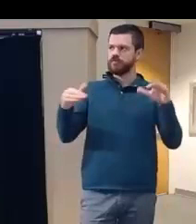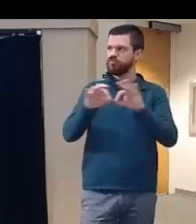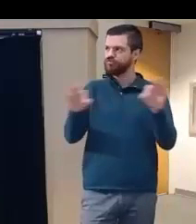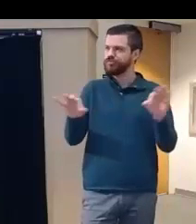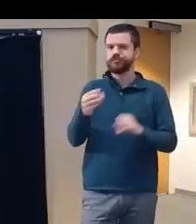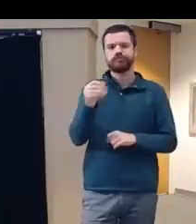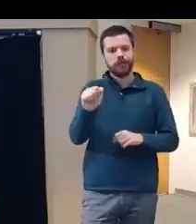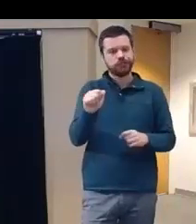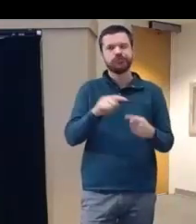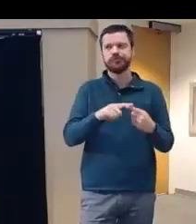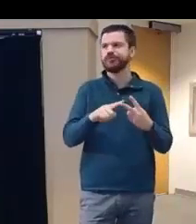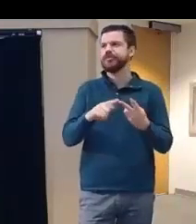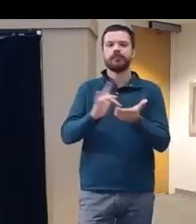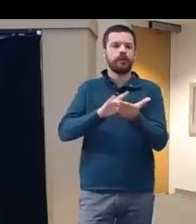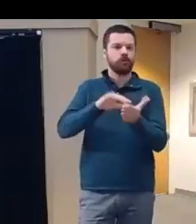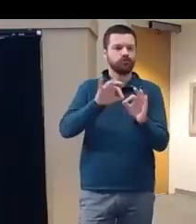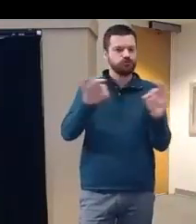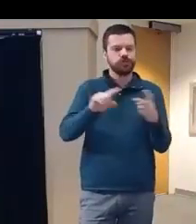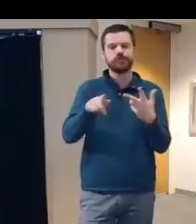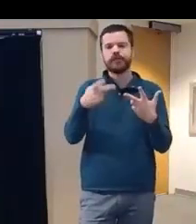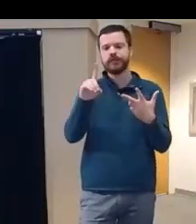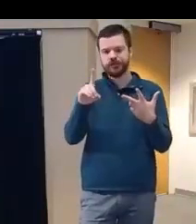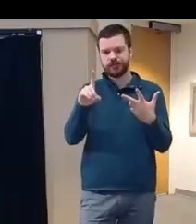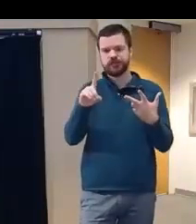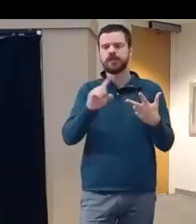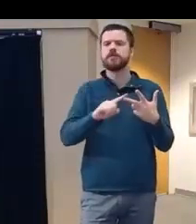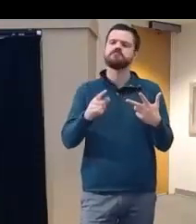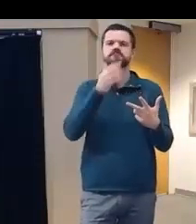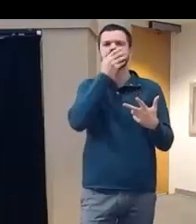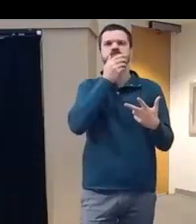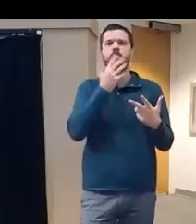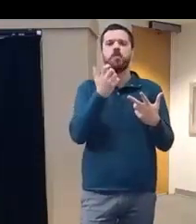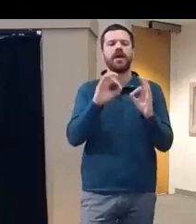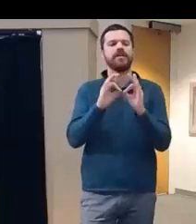master's degrees medical degrees and phds but they're wishing for family therapy and systems